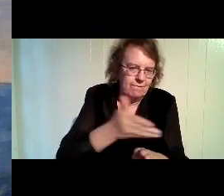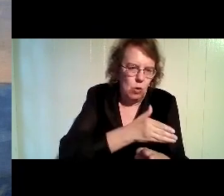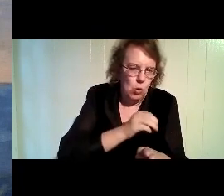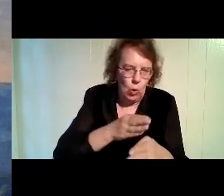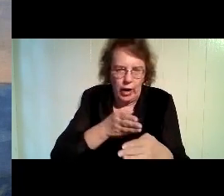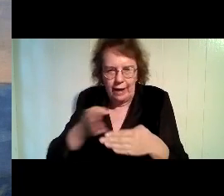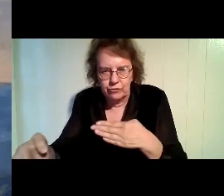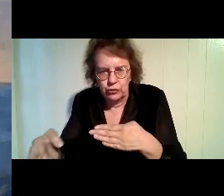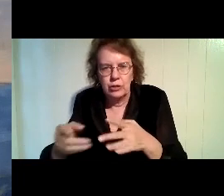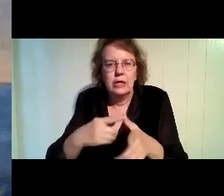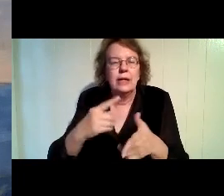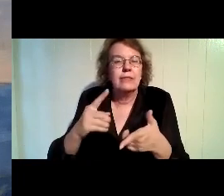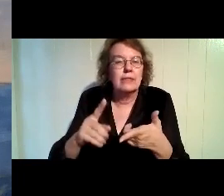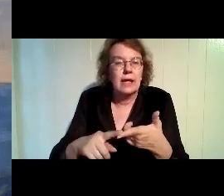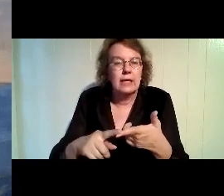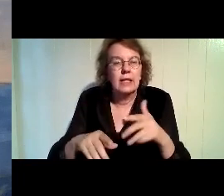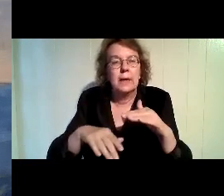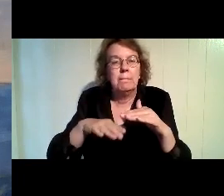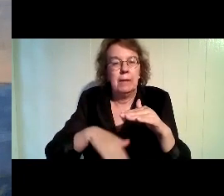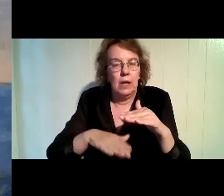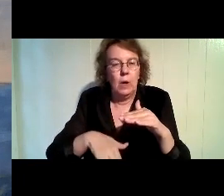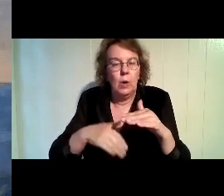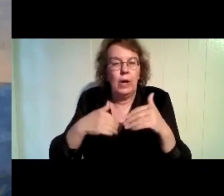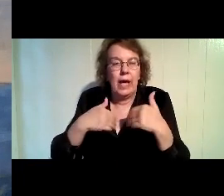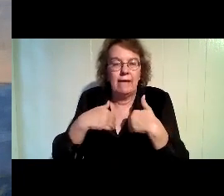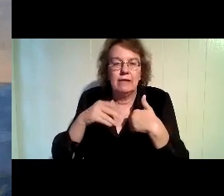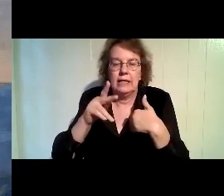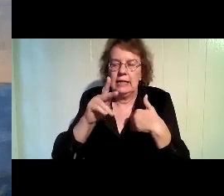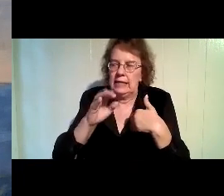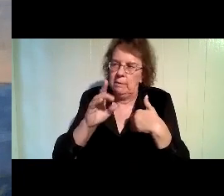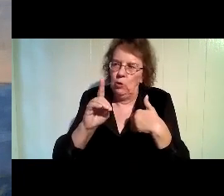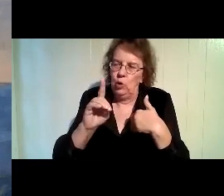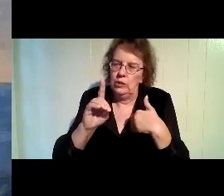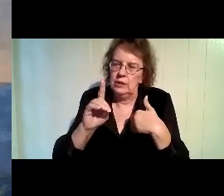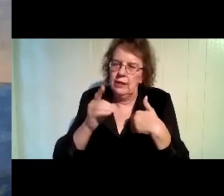And then below there are going to be keyboard settings for things like your narrator key.